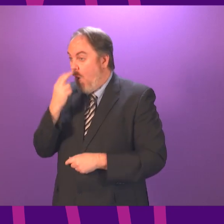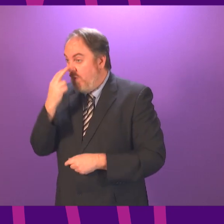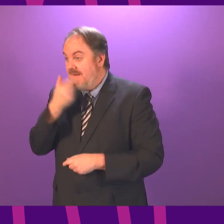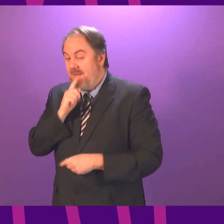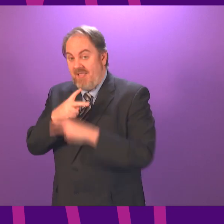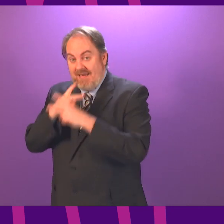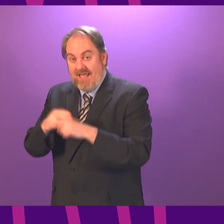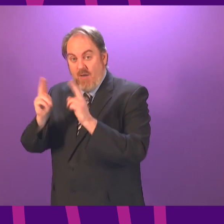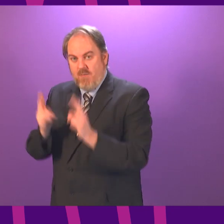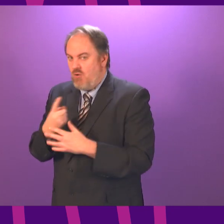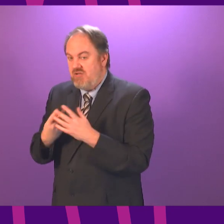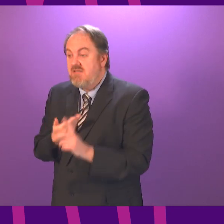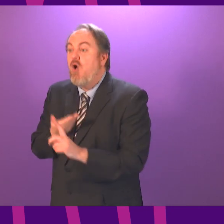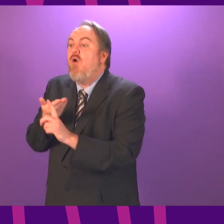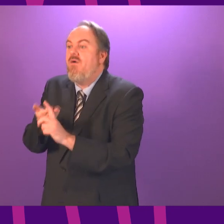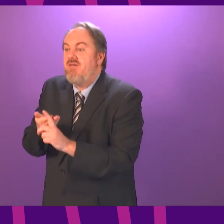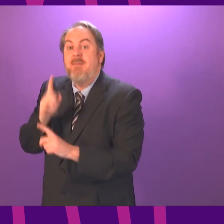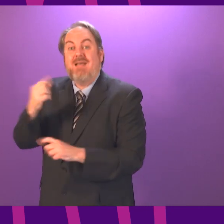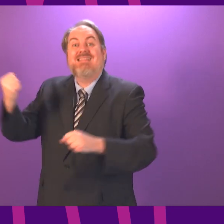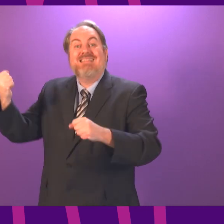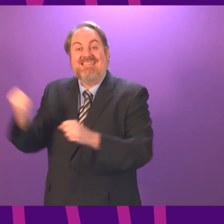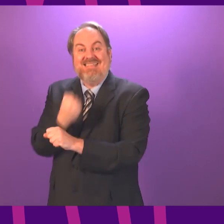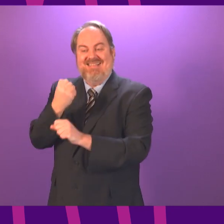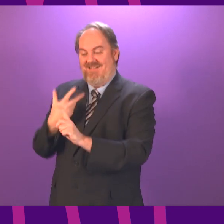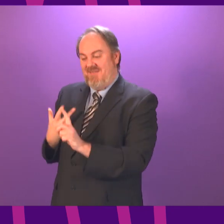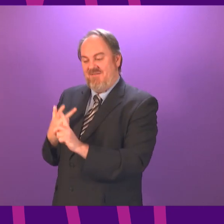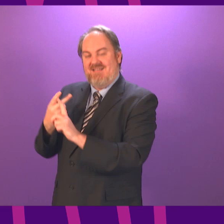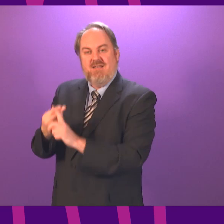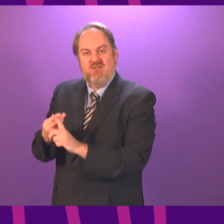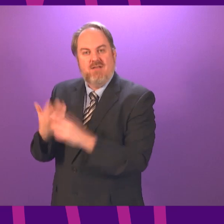that we got the vaccine to every older person in a care home, we are now seeing a rapid